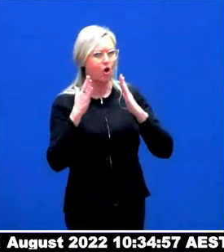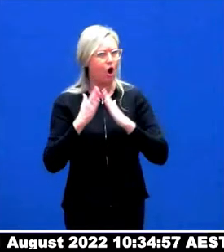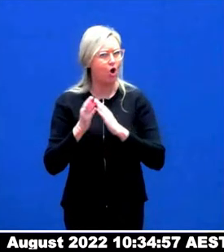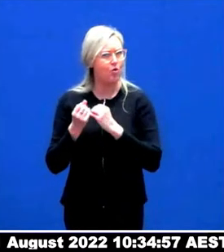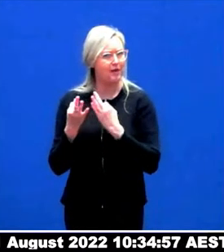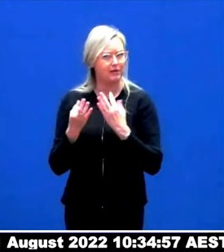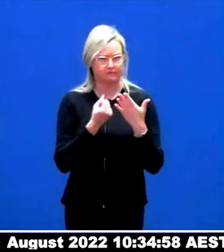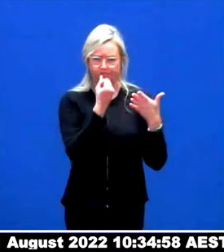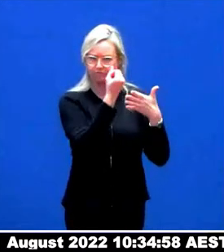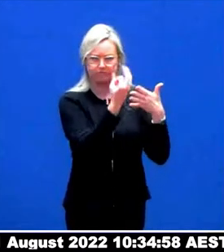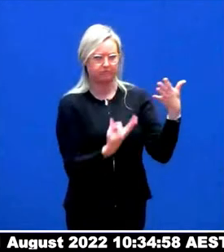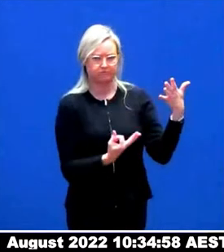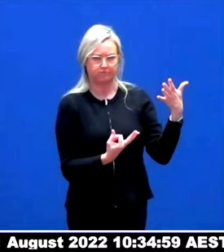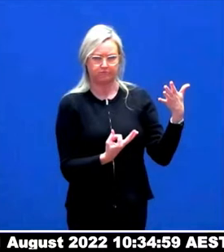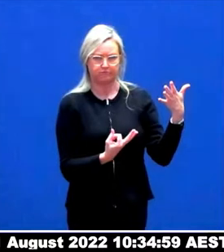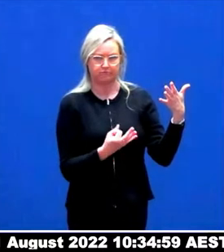No.